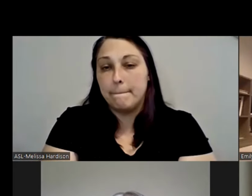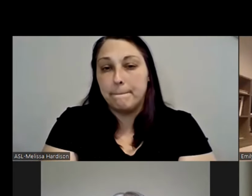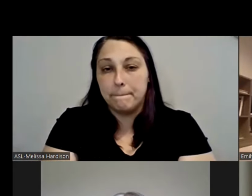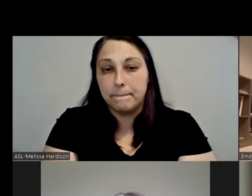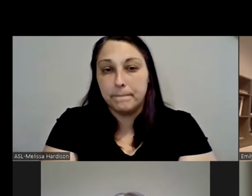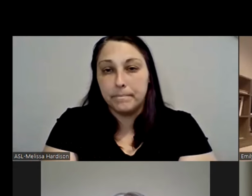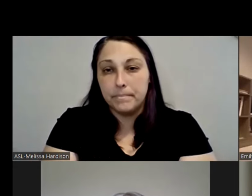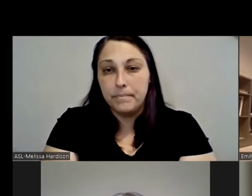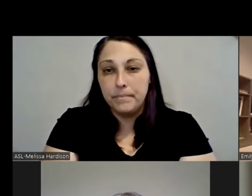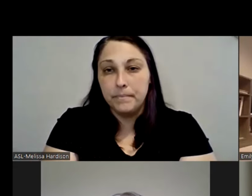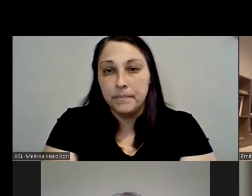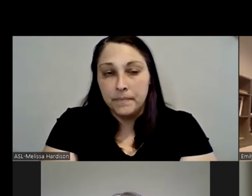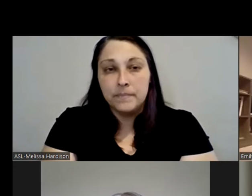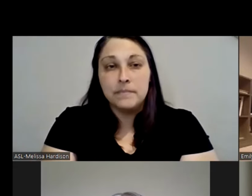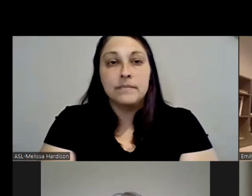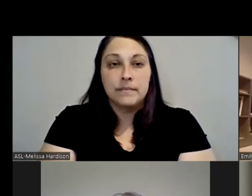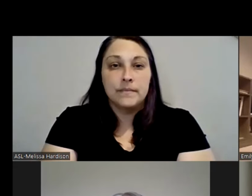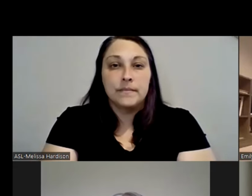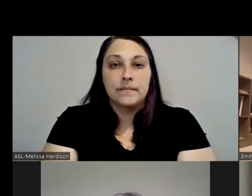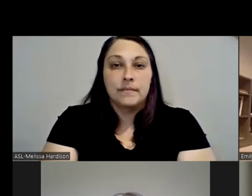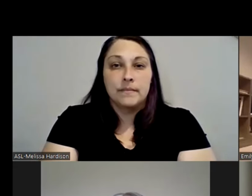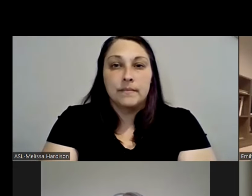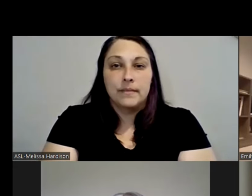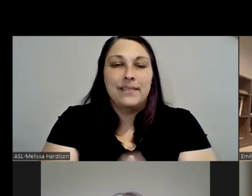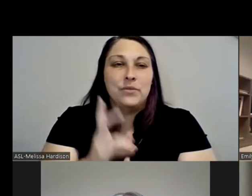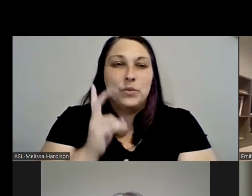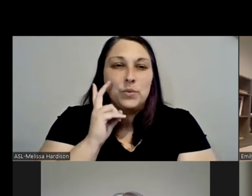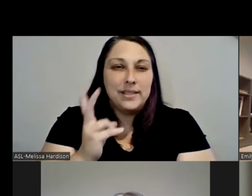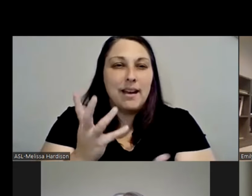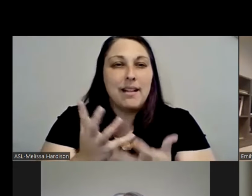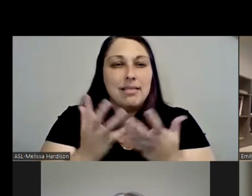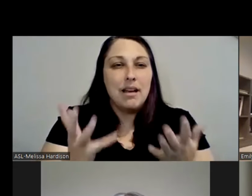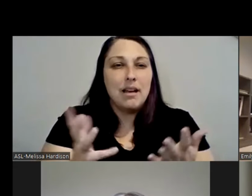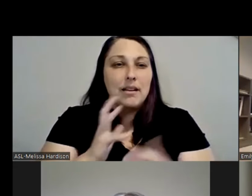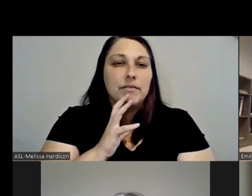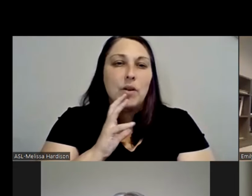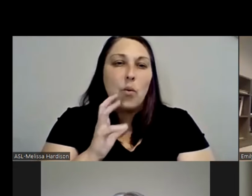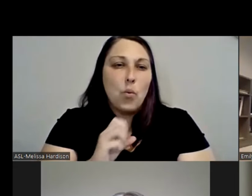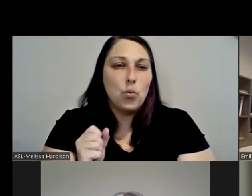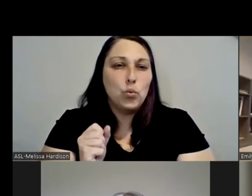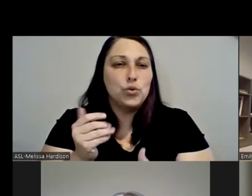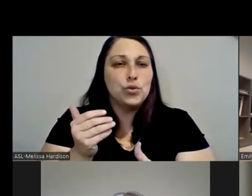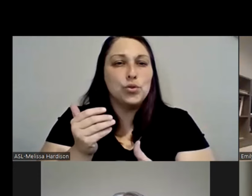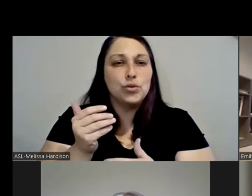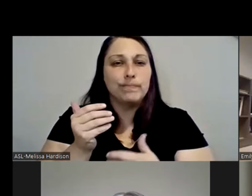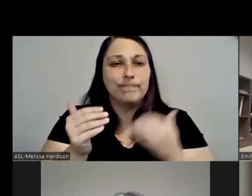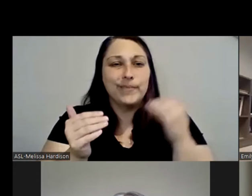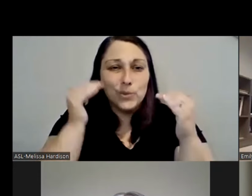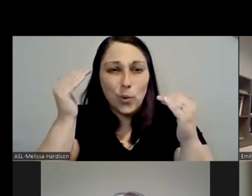And we can try to change behaviour. Present well, moving items that people -- for example, moving items